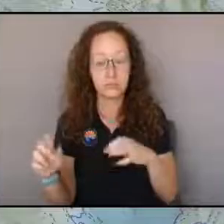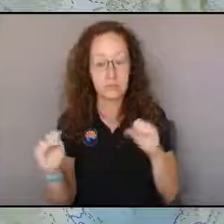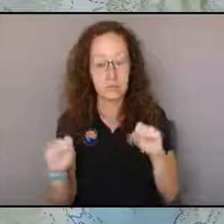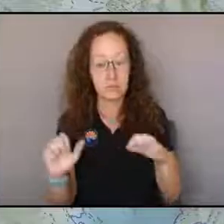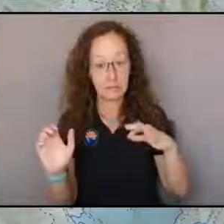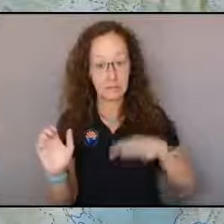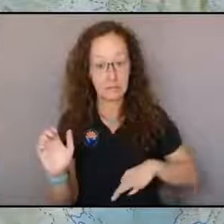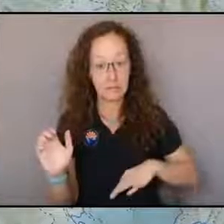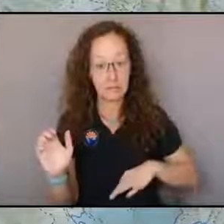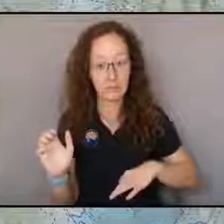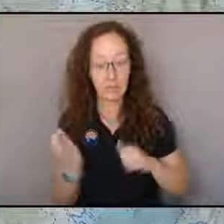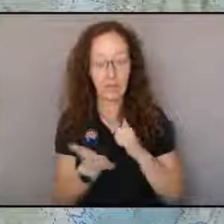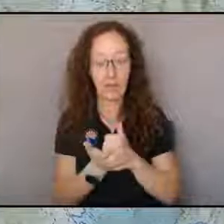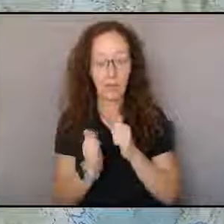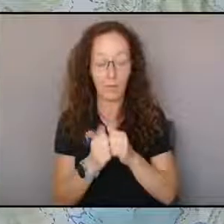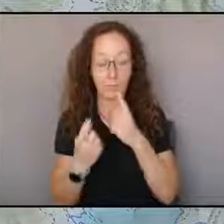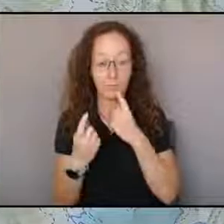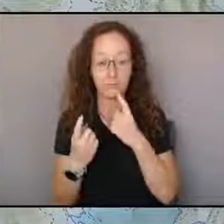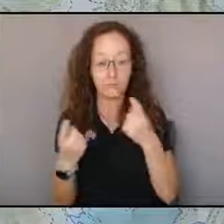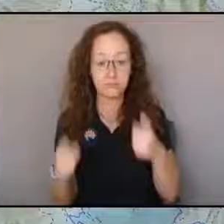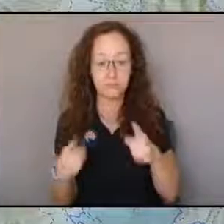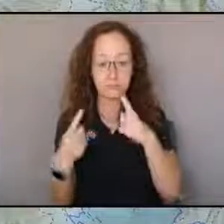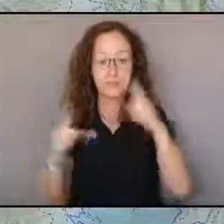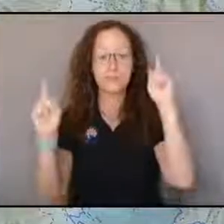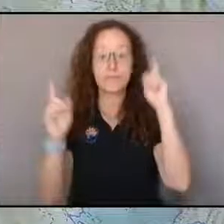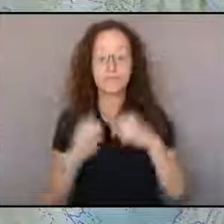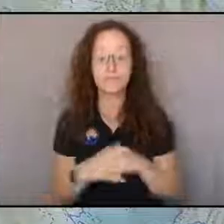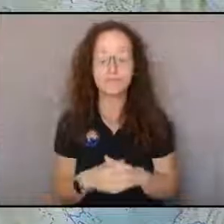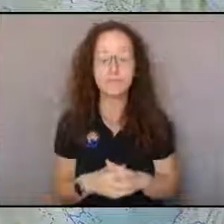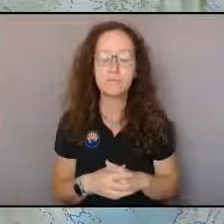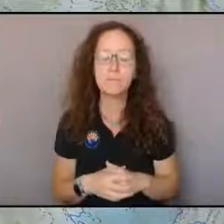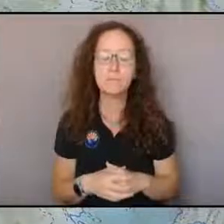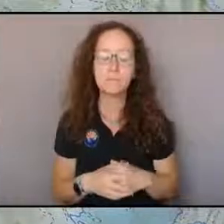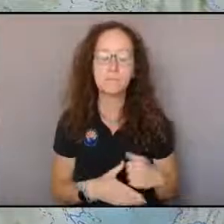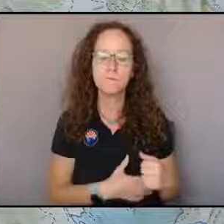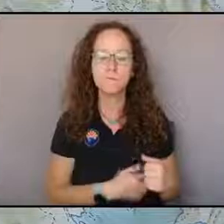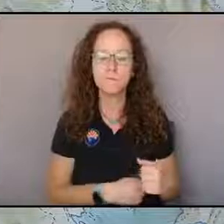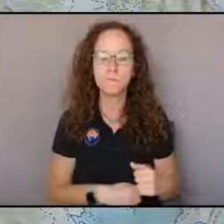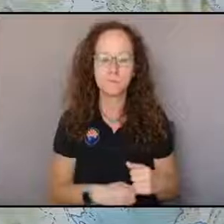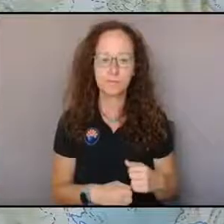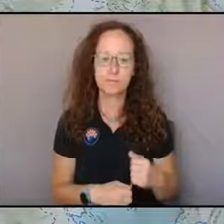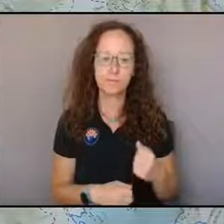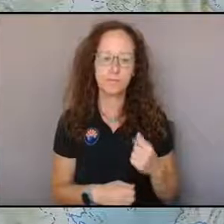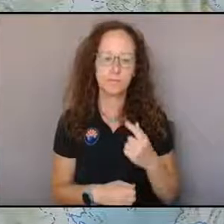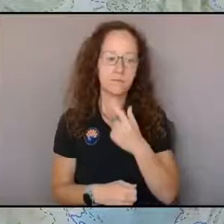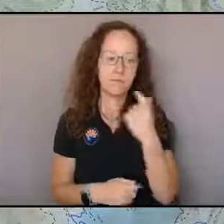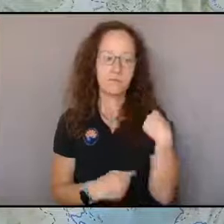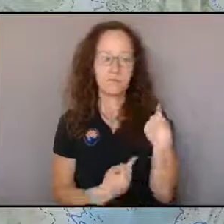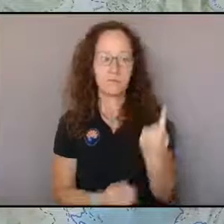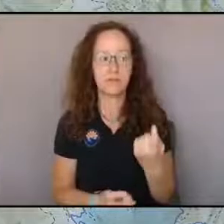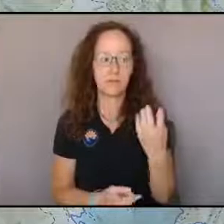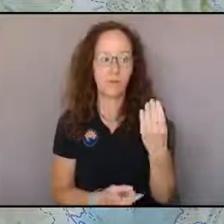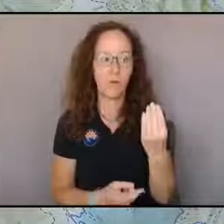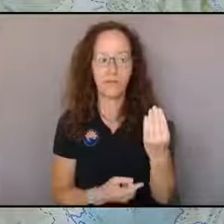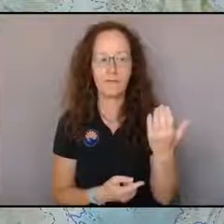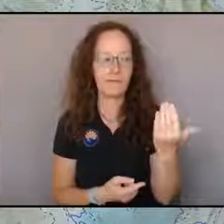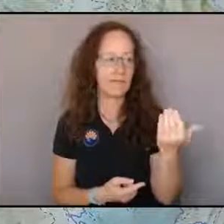AND HOW THESE TRANSITIONS CAN BE BENEFICIAL TO THE SUCCESS OF AN INCIDENT. NUMBER ONE, AFTER 14-PLUS DAYS OF BEING ON AN INCIDENT